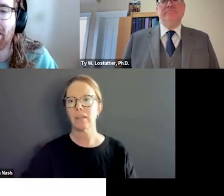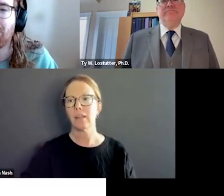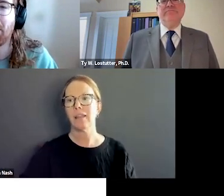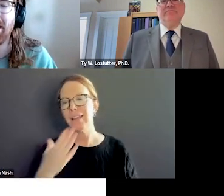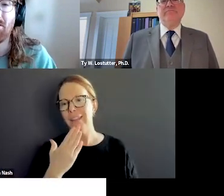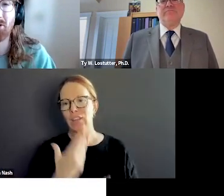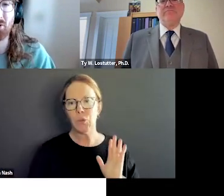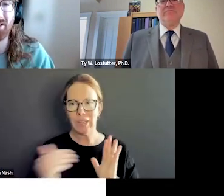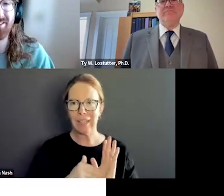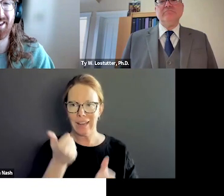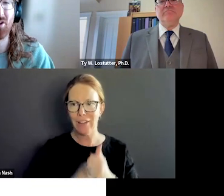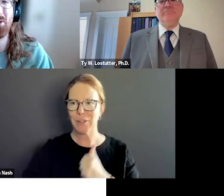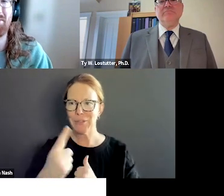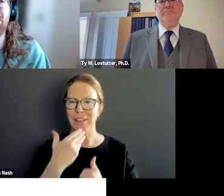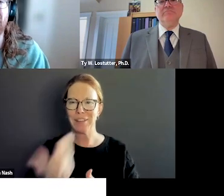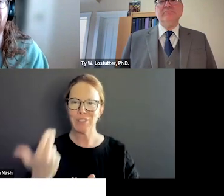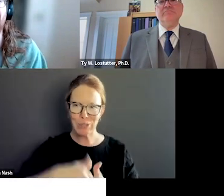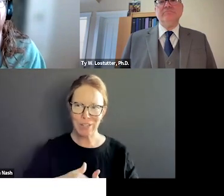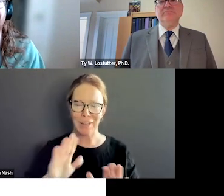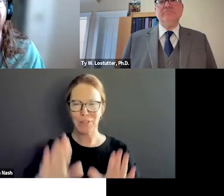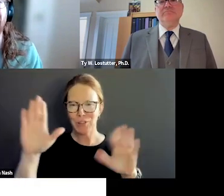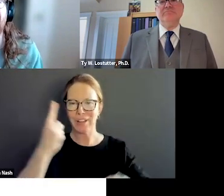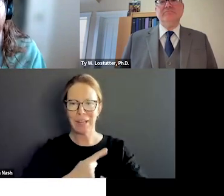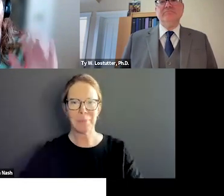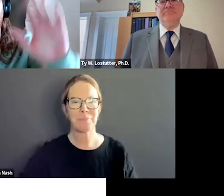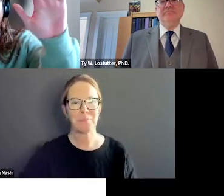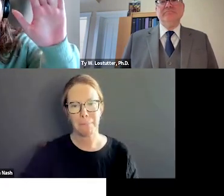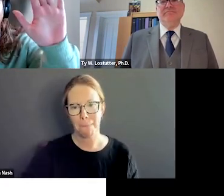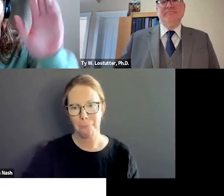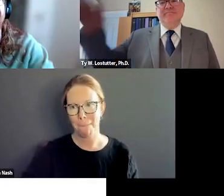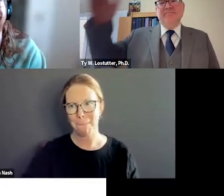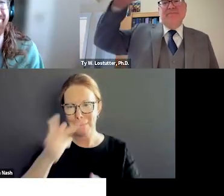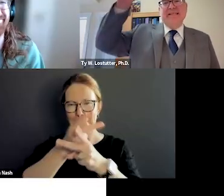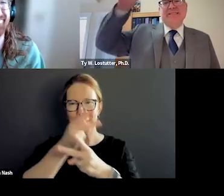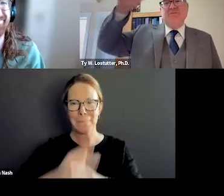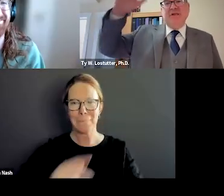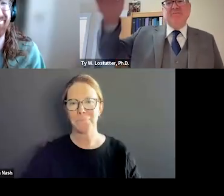again, everybody for joining us and I hope you have a great rest of your day. Take care. Thanks everyone.